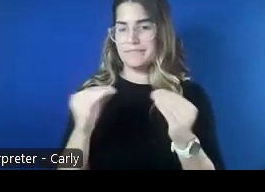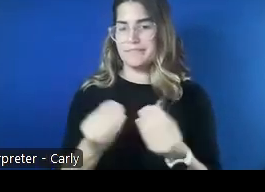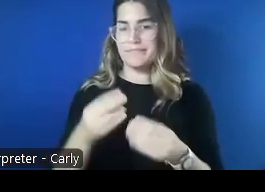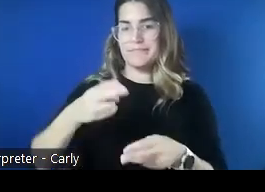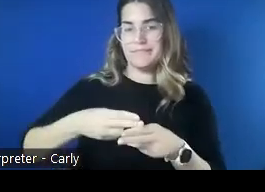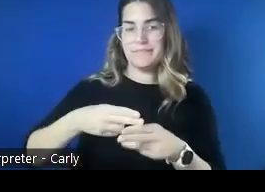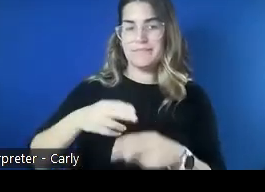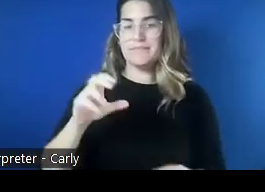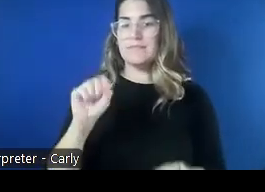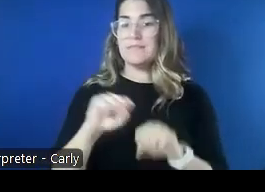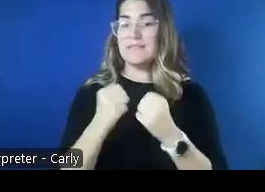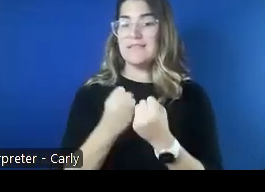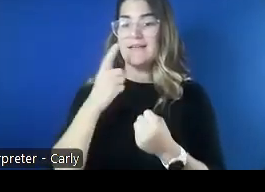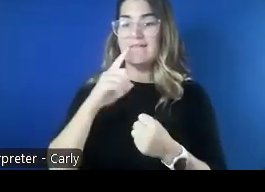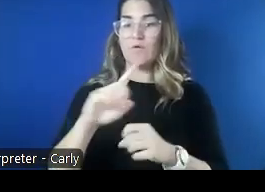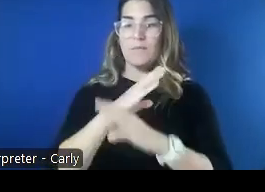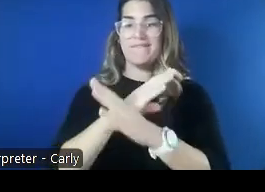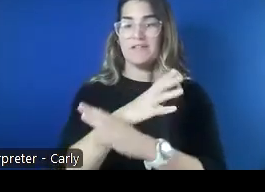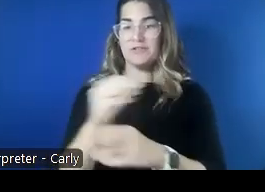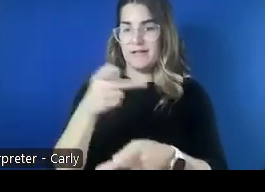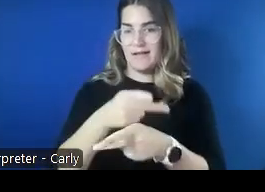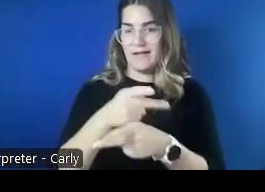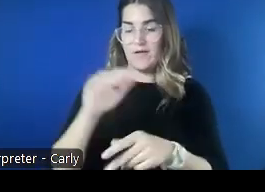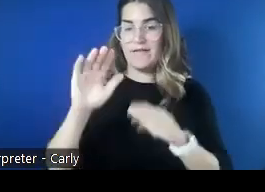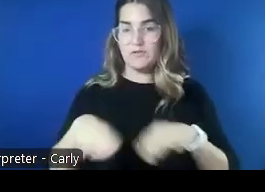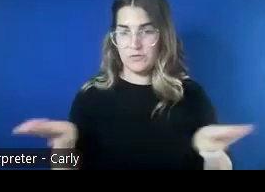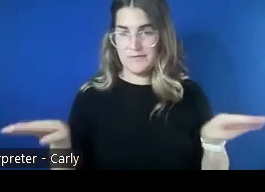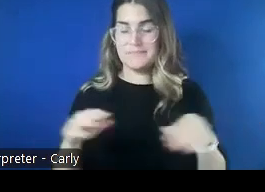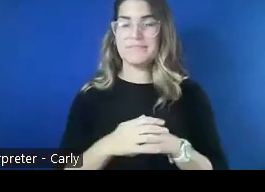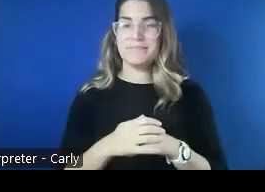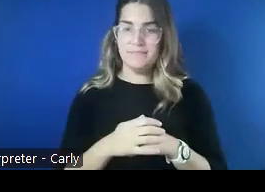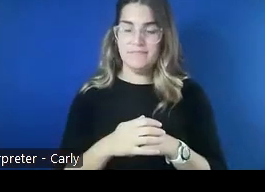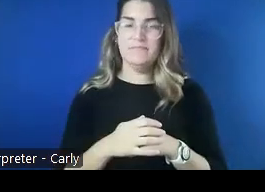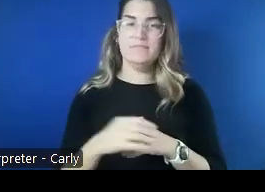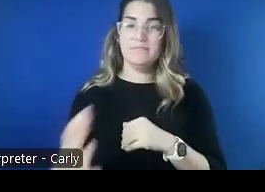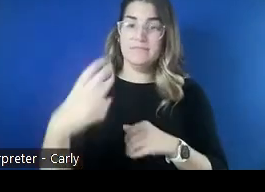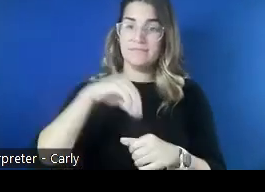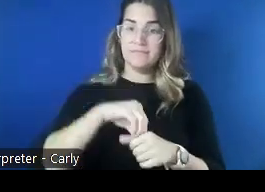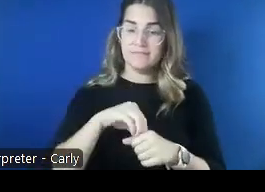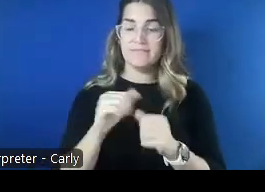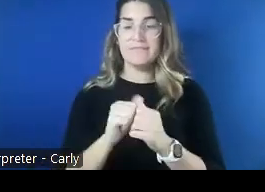Society for prevention and care of children who are involved with um capacity building for infant